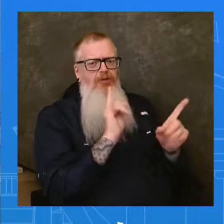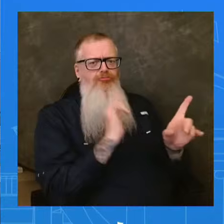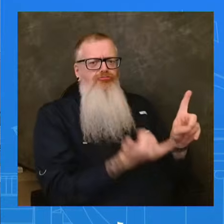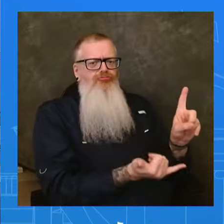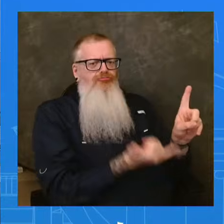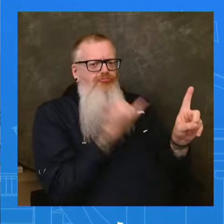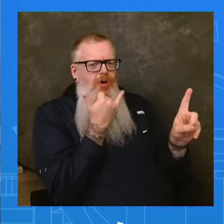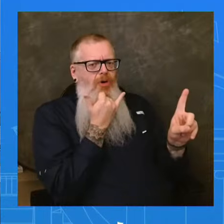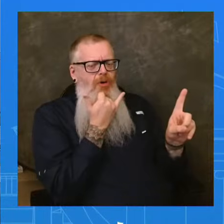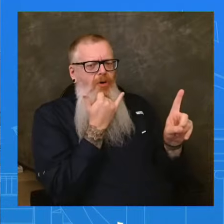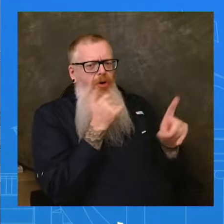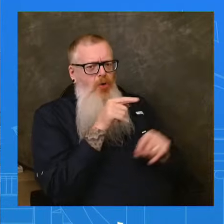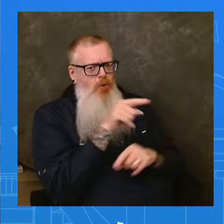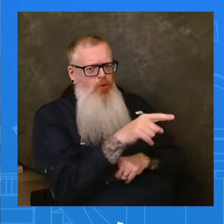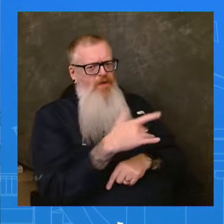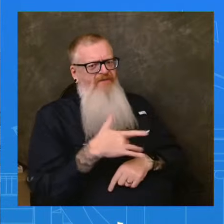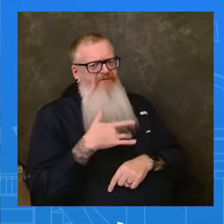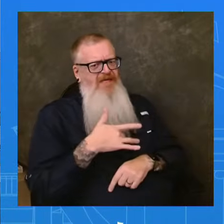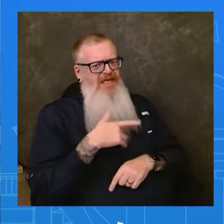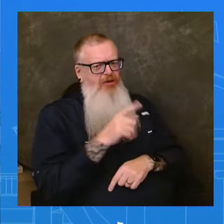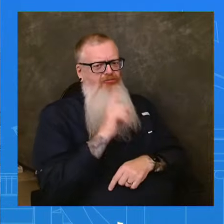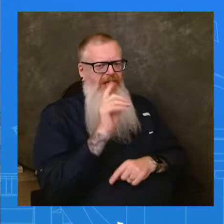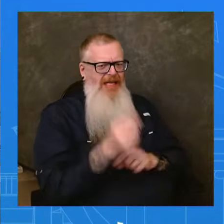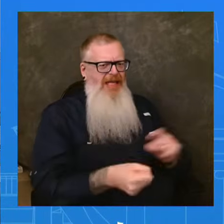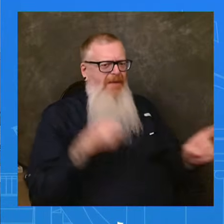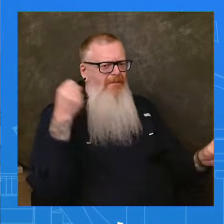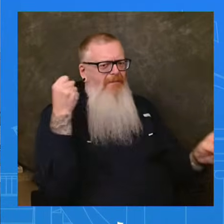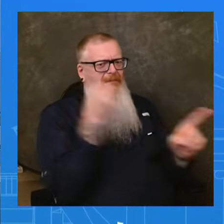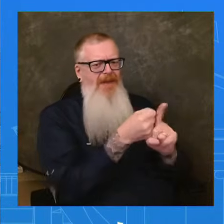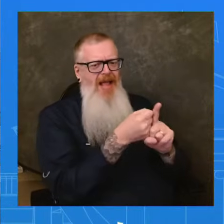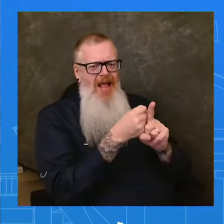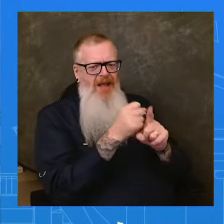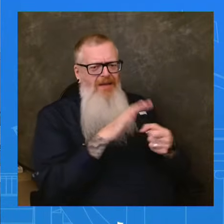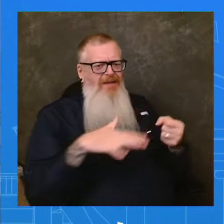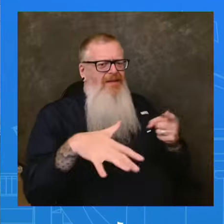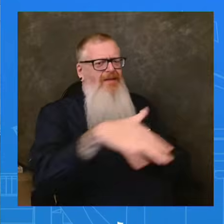that you think would be the most important to clarify? Administrator Criswell: Well, honestly,